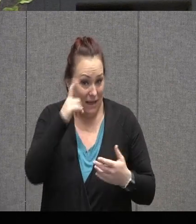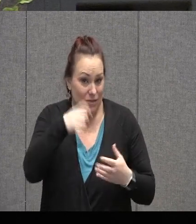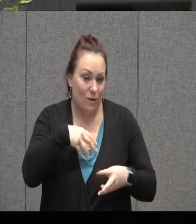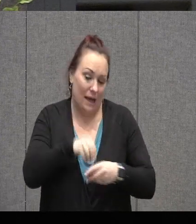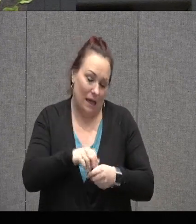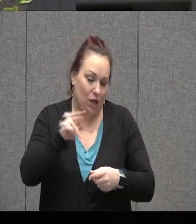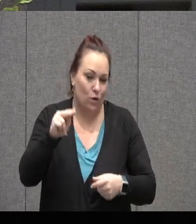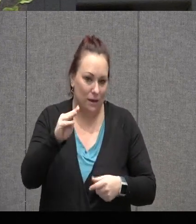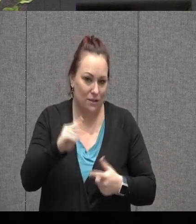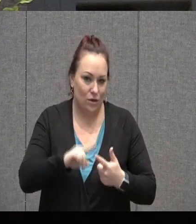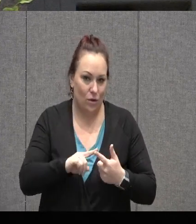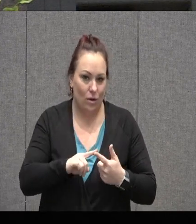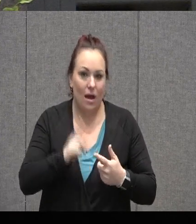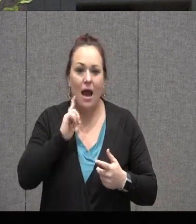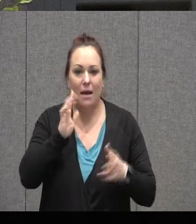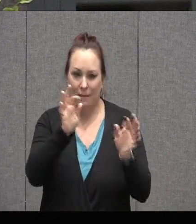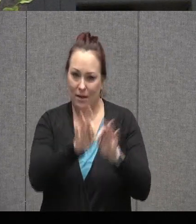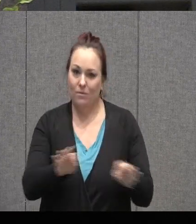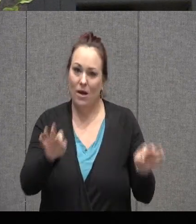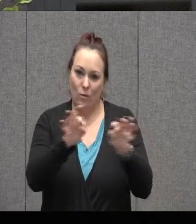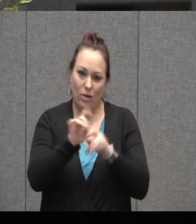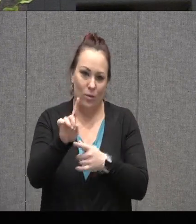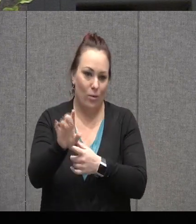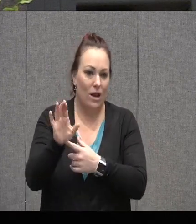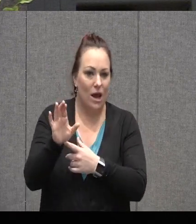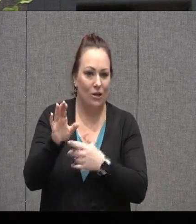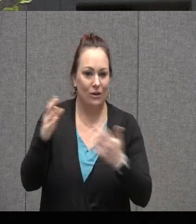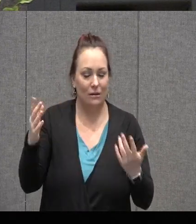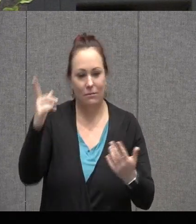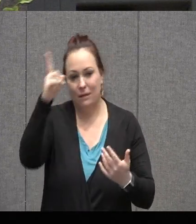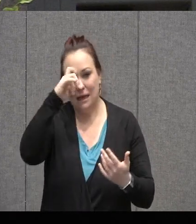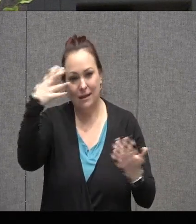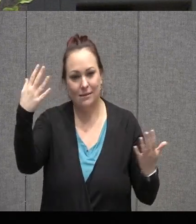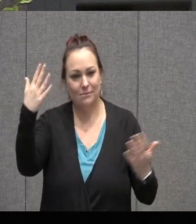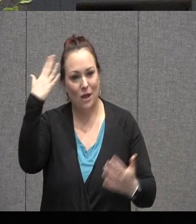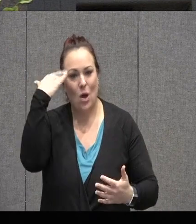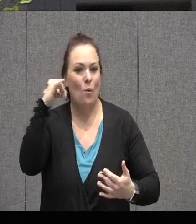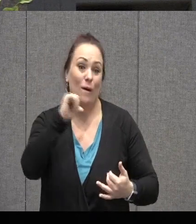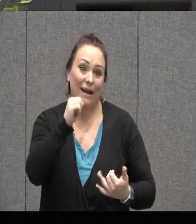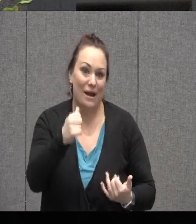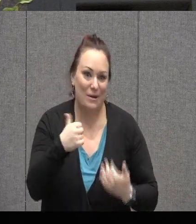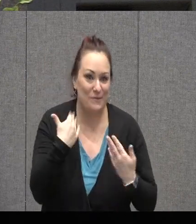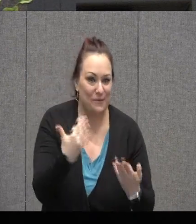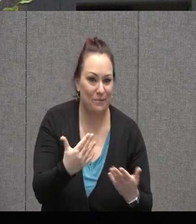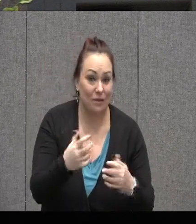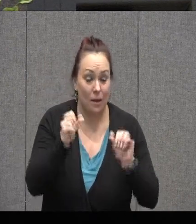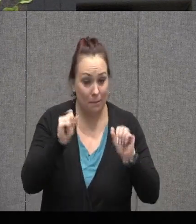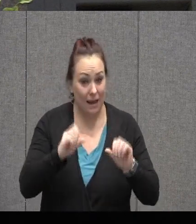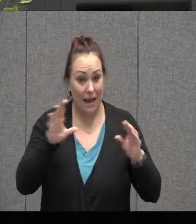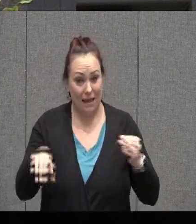I made mine worth 100 because, why not, right. I can do some more work on it too.